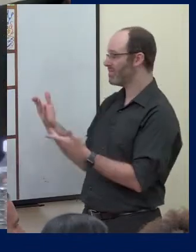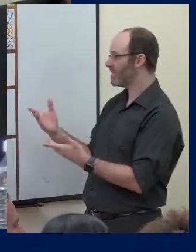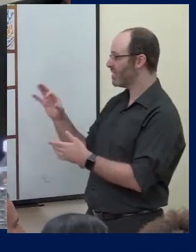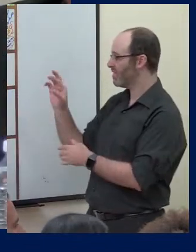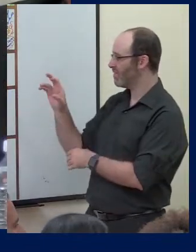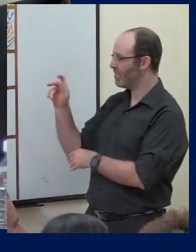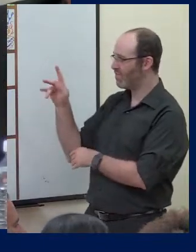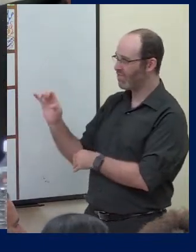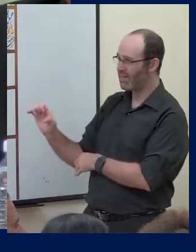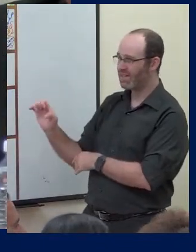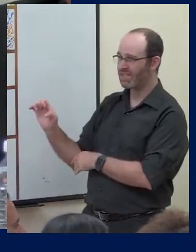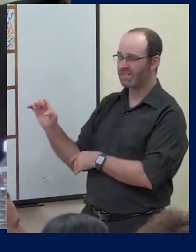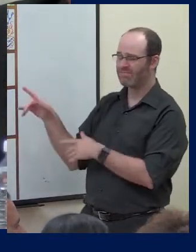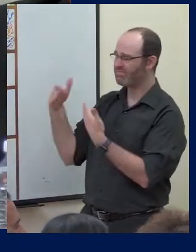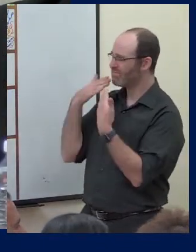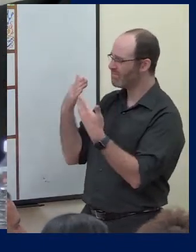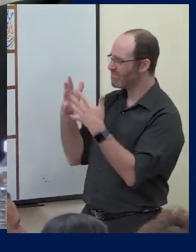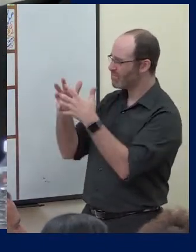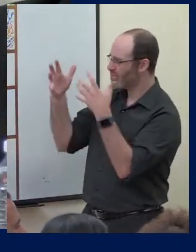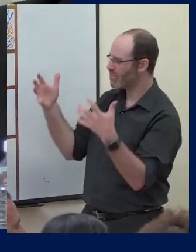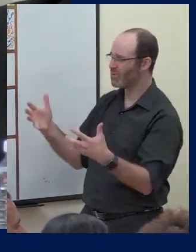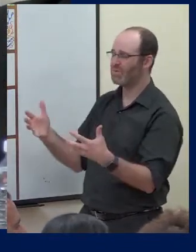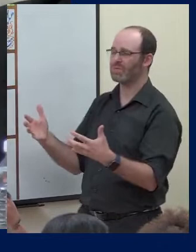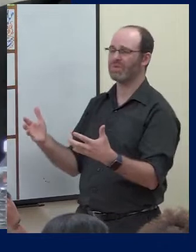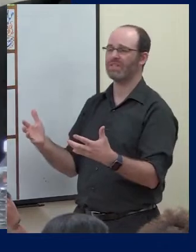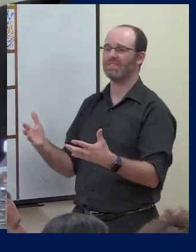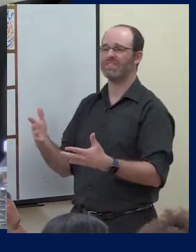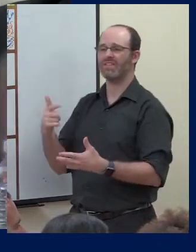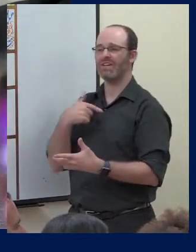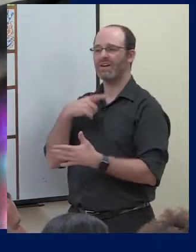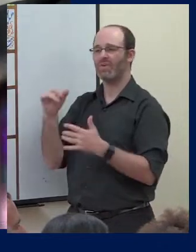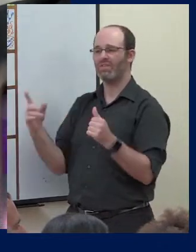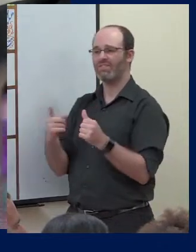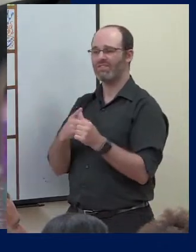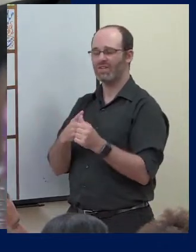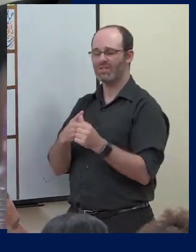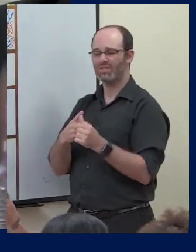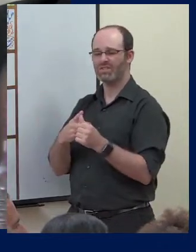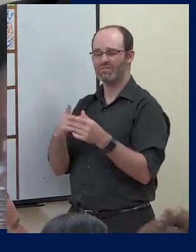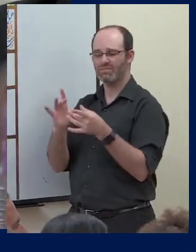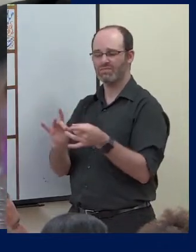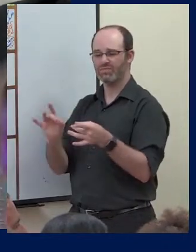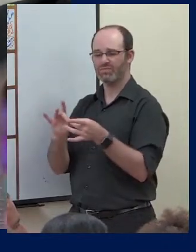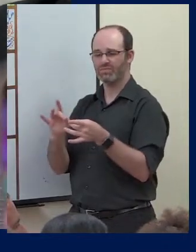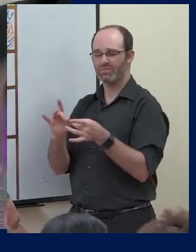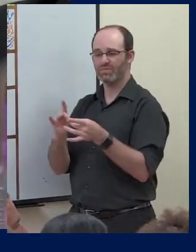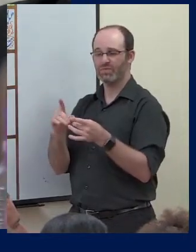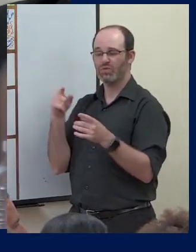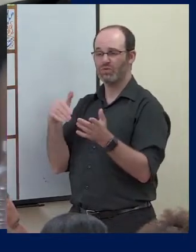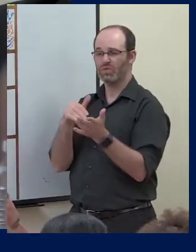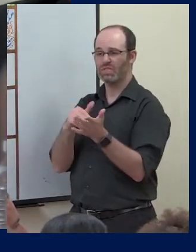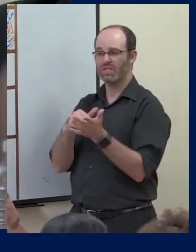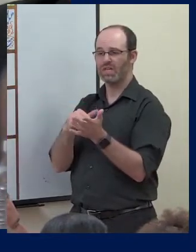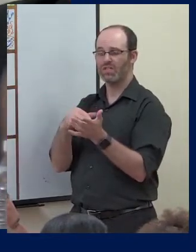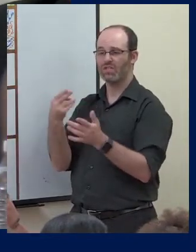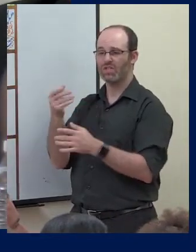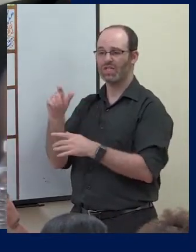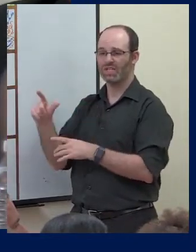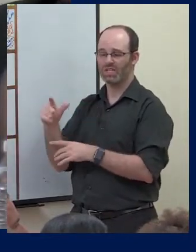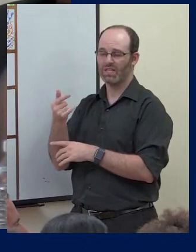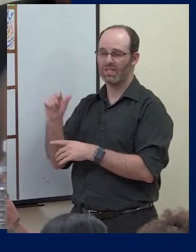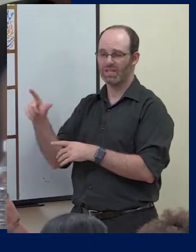Becerra: thank you very much and I want to begin by saying thank you for immediately